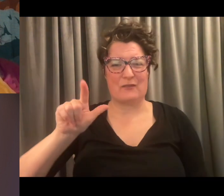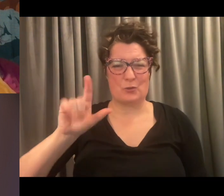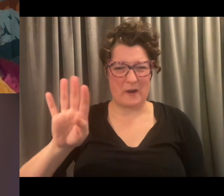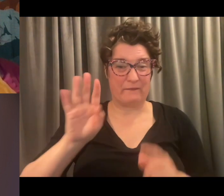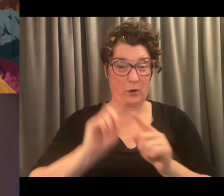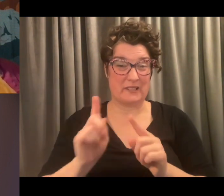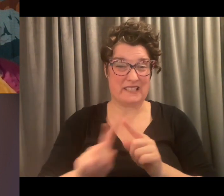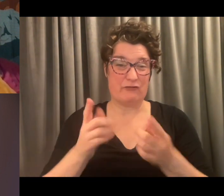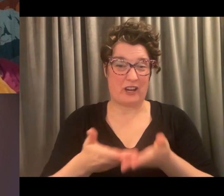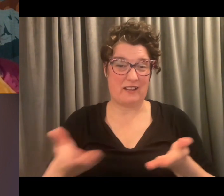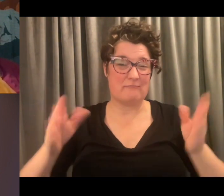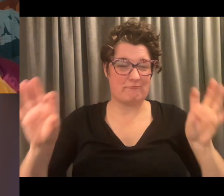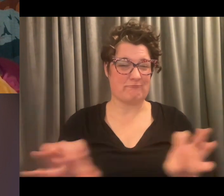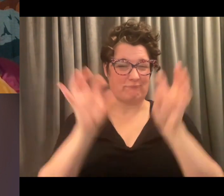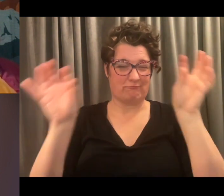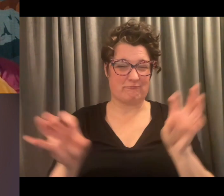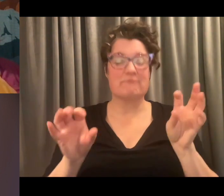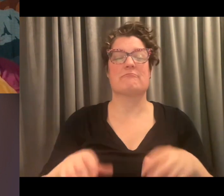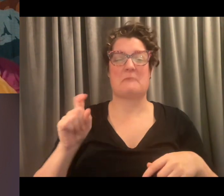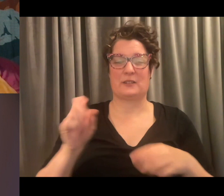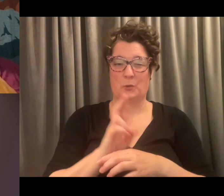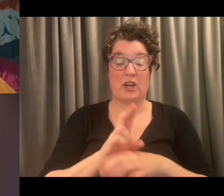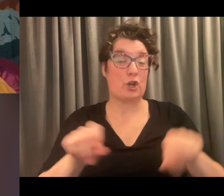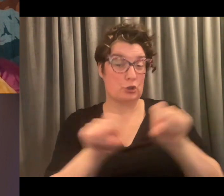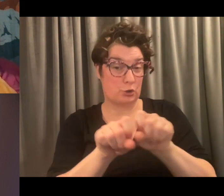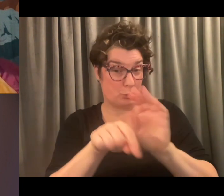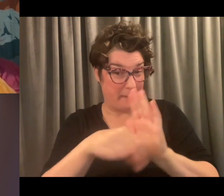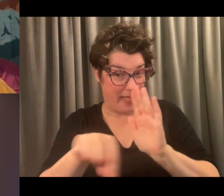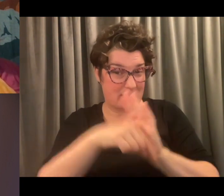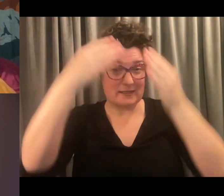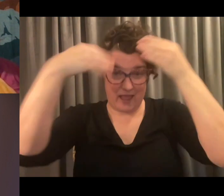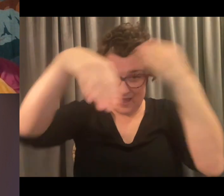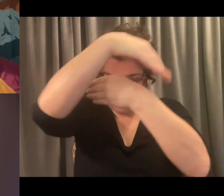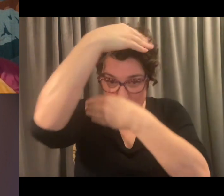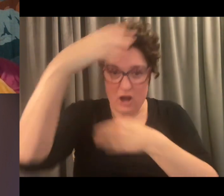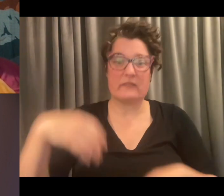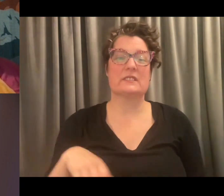Shoe bells, head scarves, moon shaped ornaments, necklaces, bracelets,